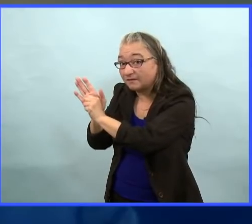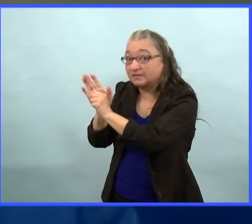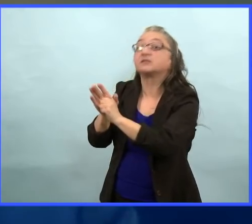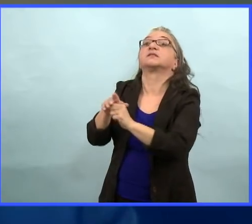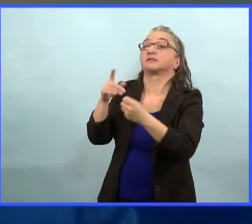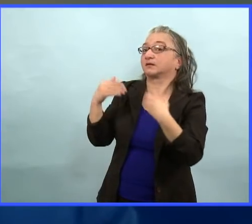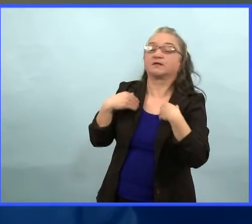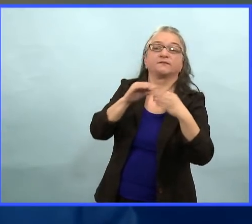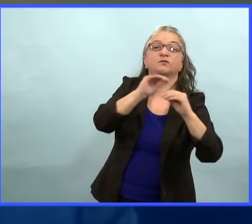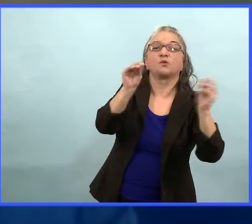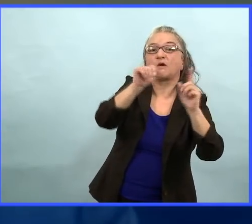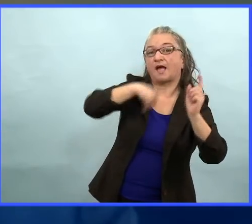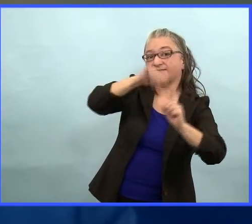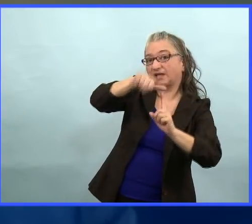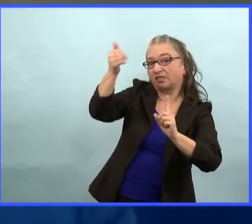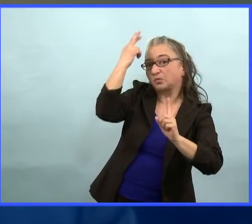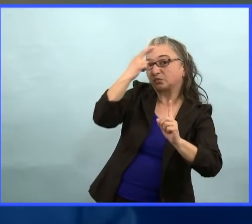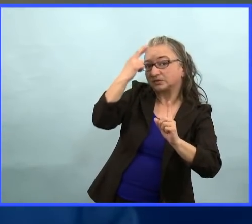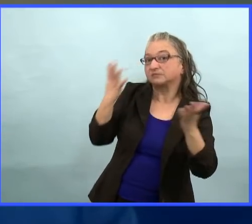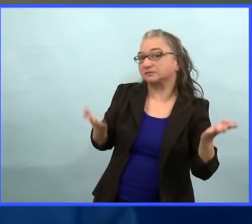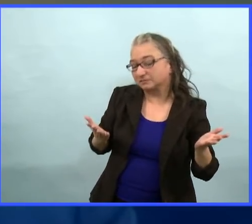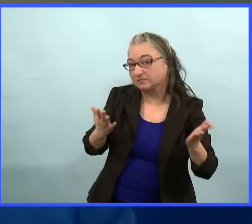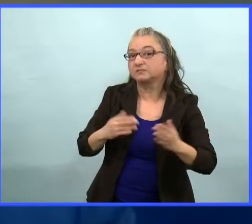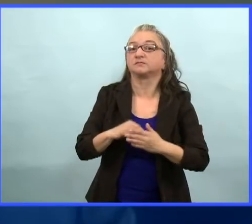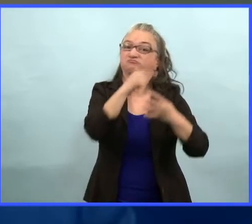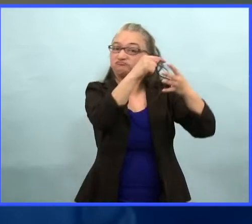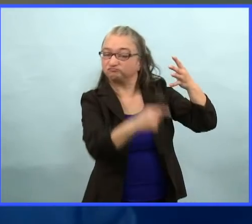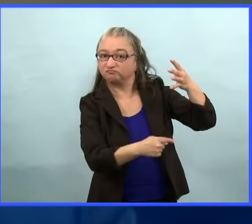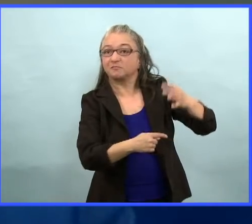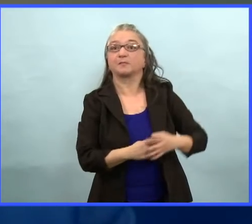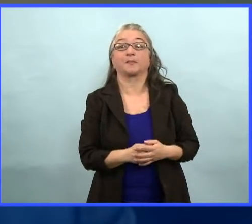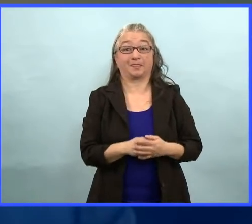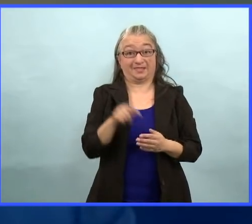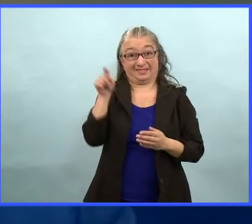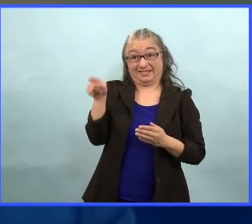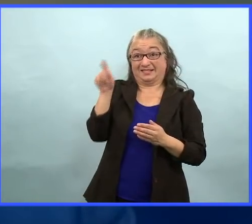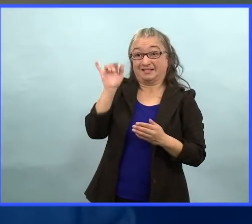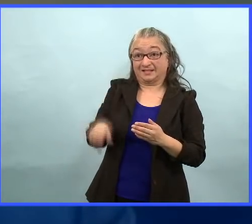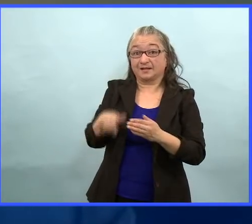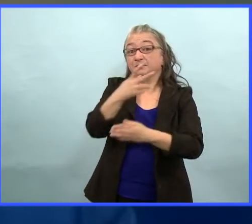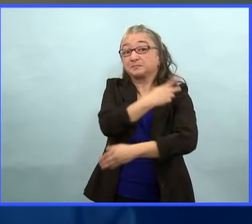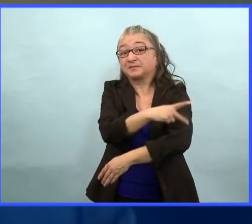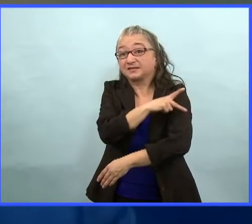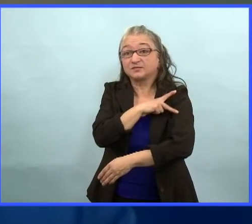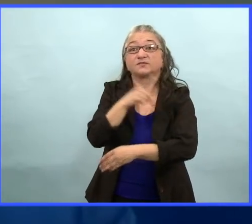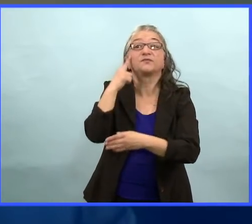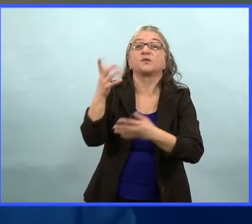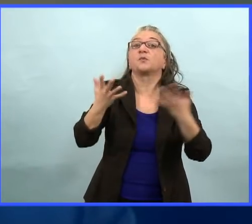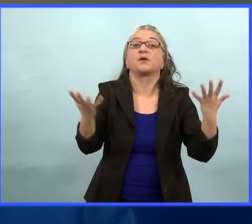this review included patients in medicine critical care mental health child health and women's